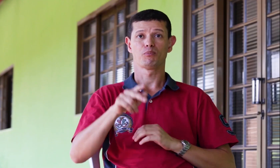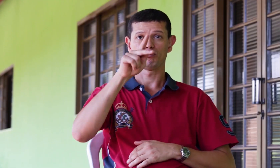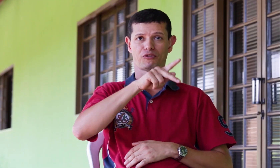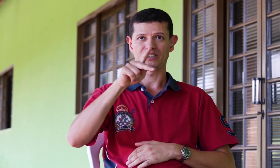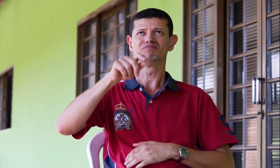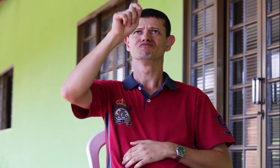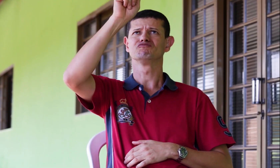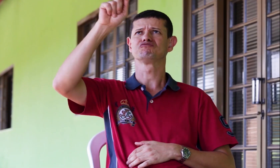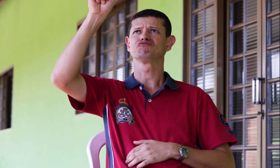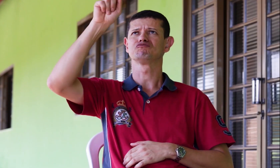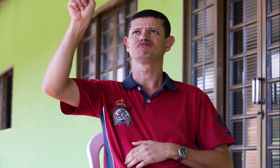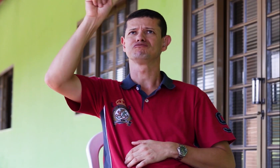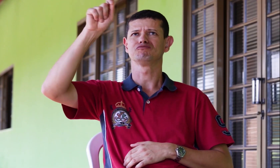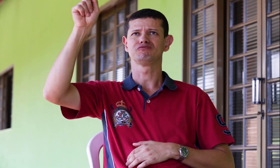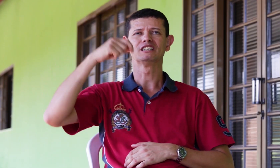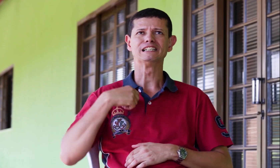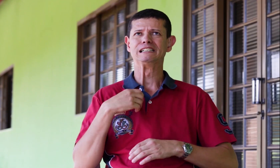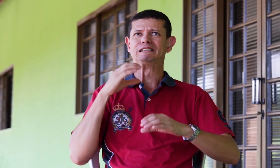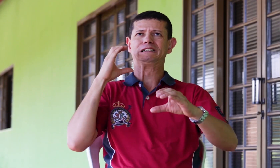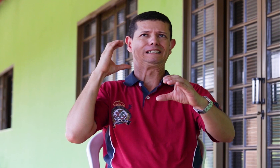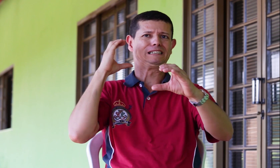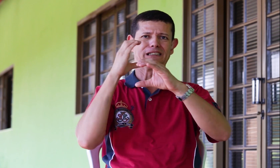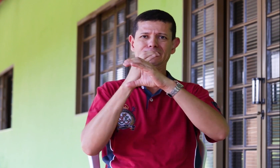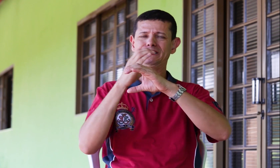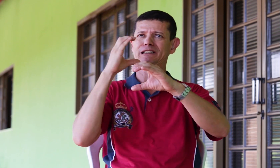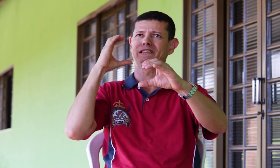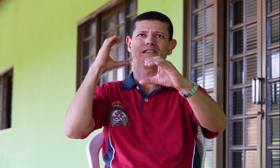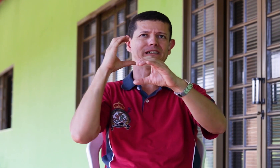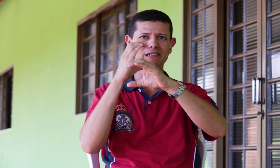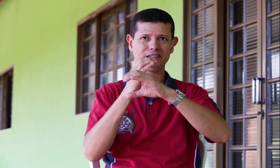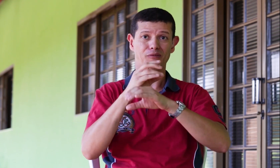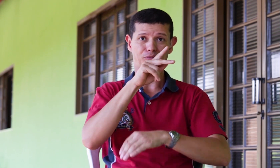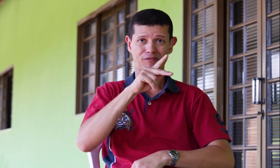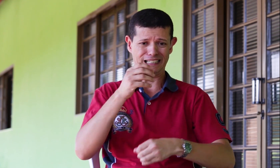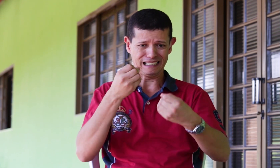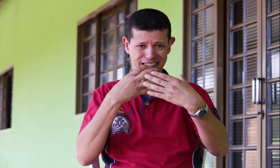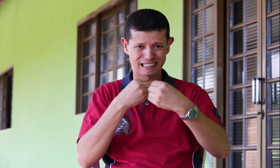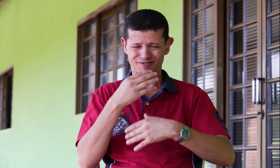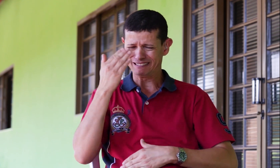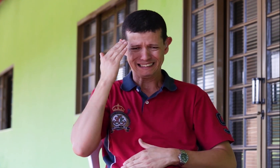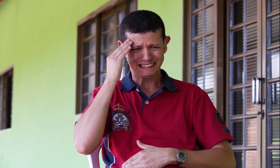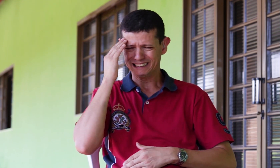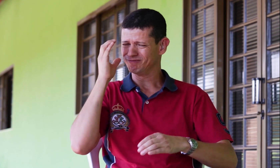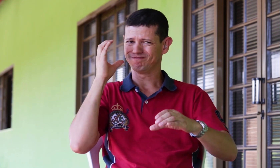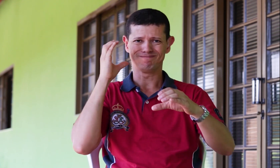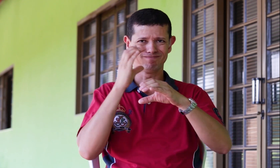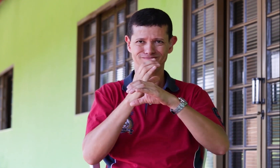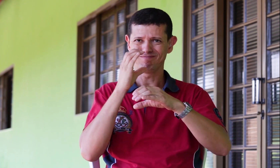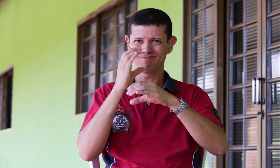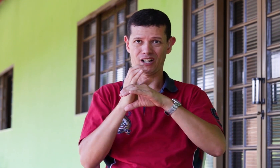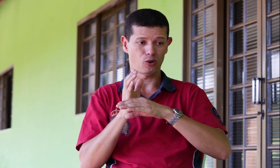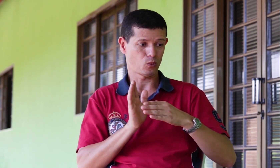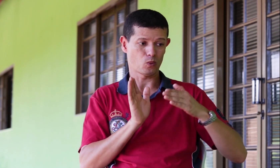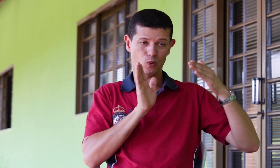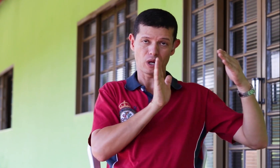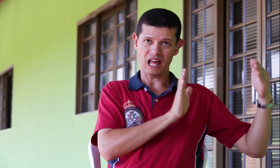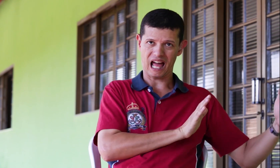The teacher started writing on the board. I couldn't understand anything. She tried to teach me, but there was no communication between us.